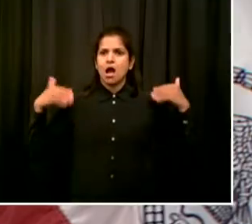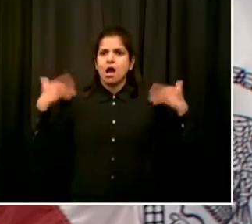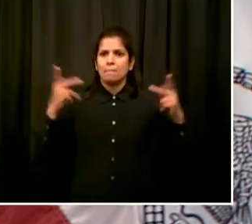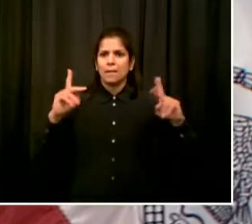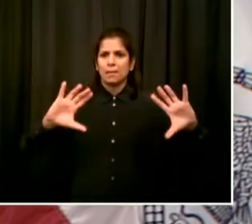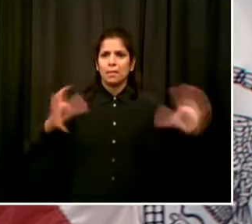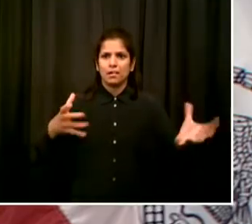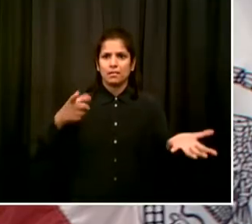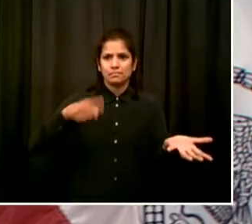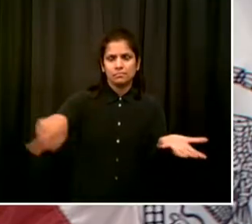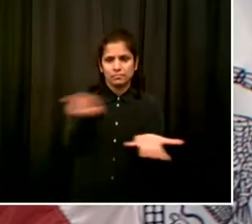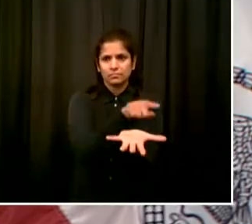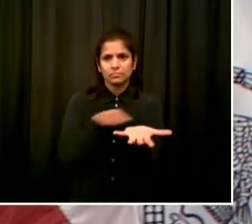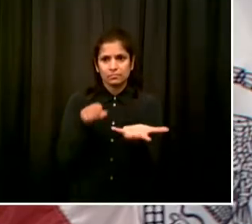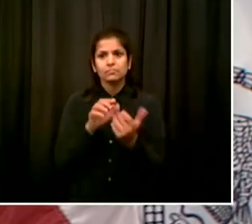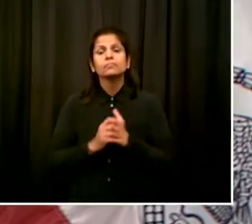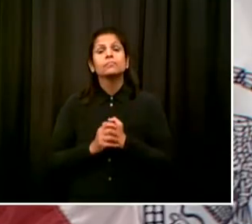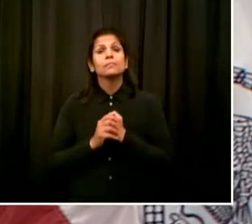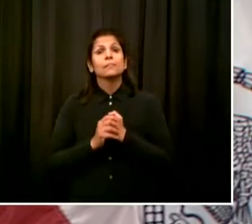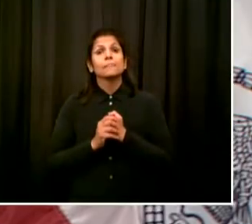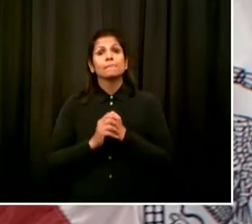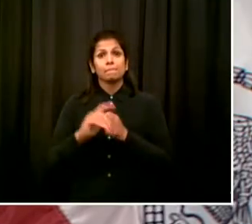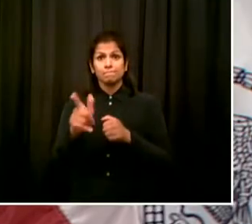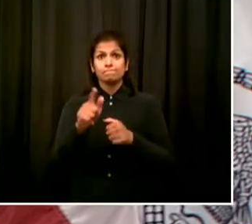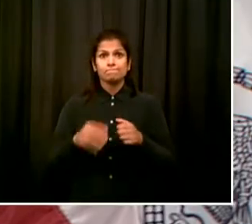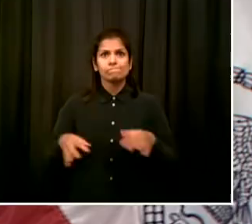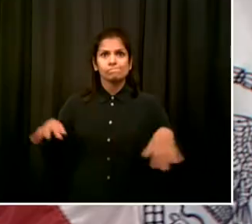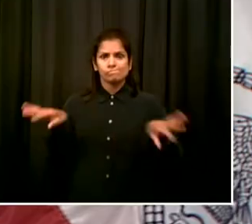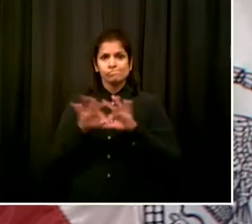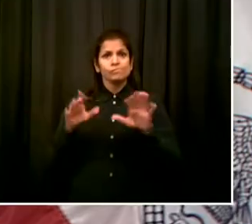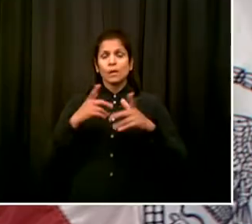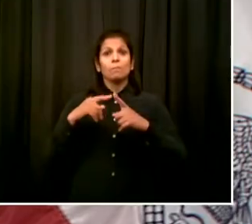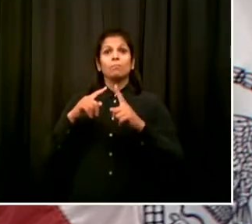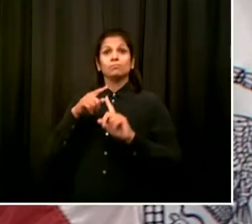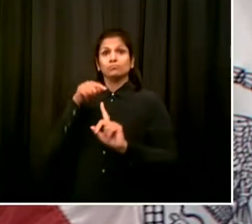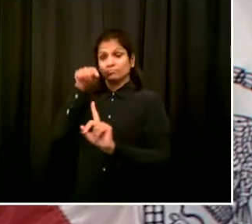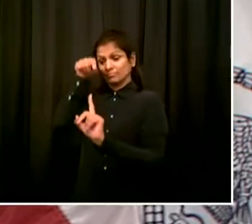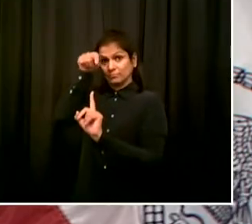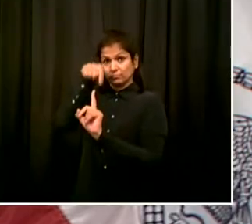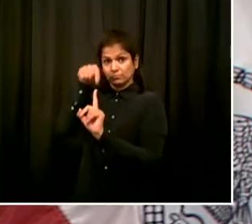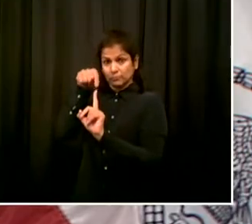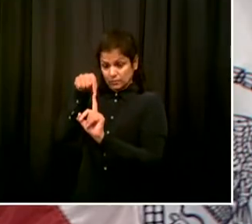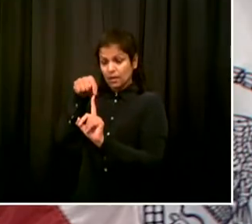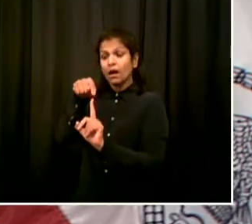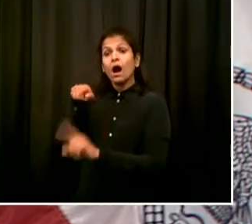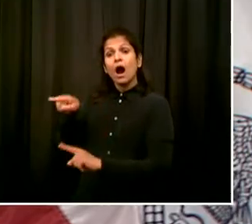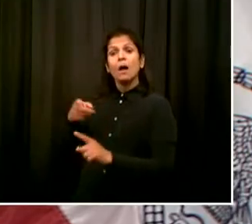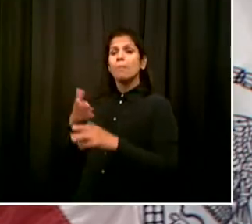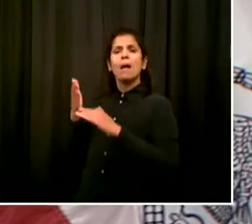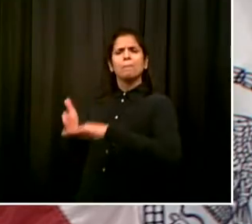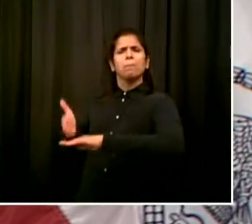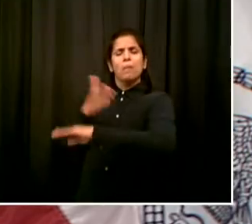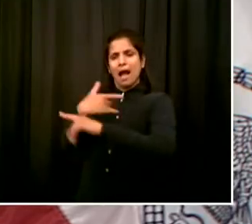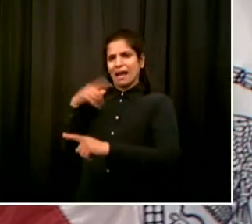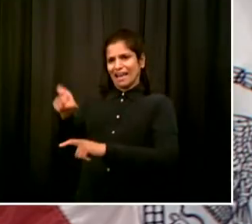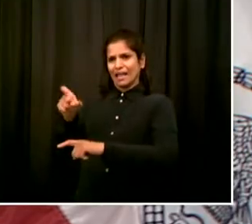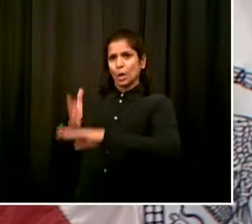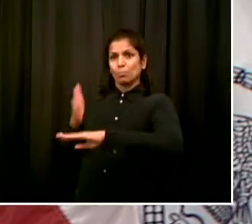US. WE WANT TO KEEP